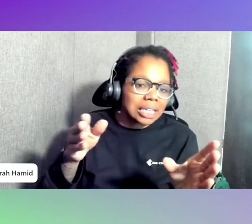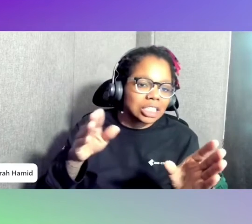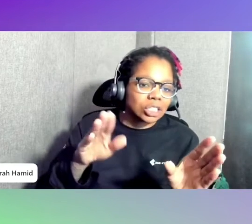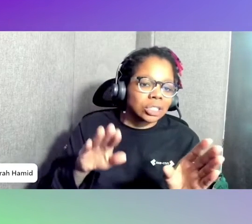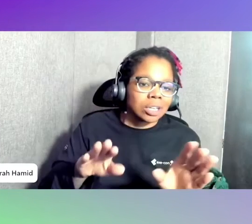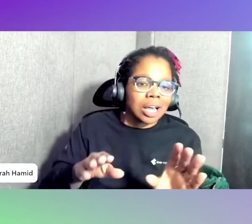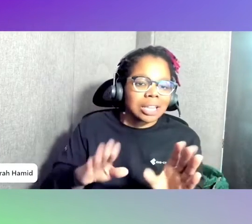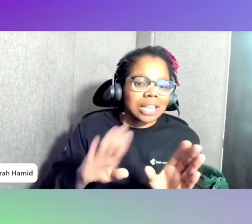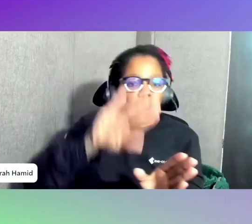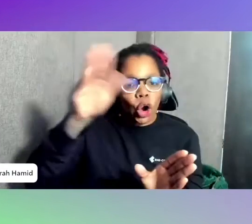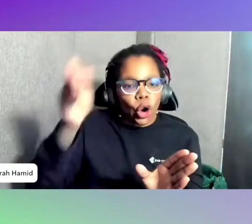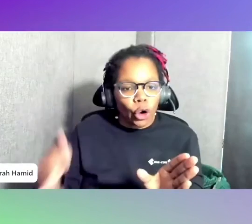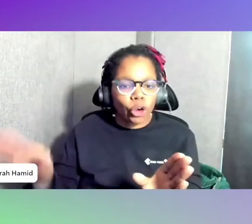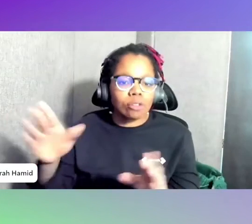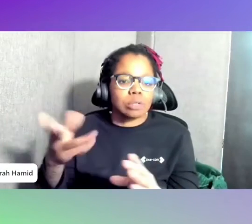to manipulate this shapes, and